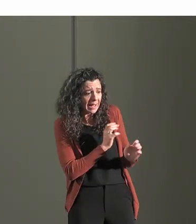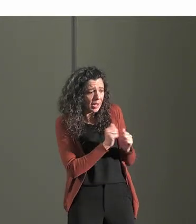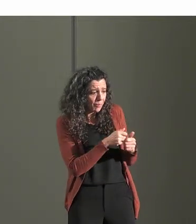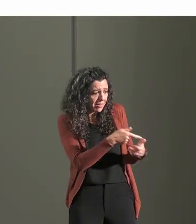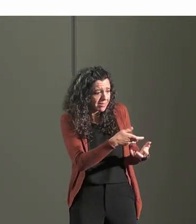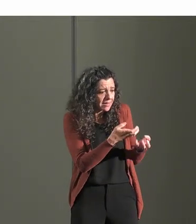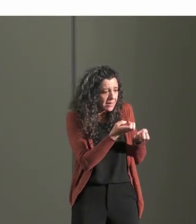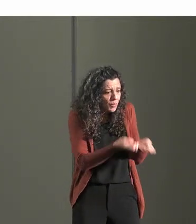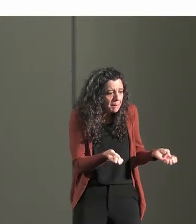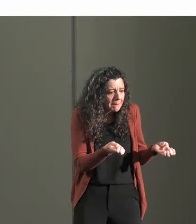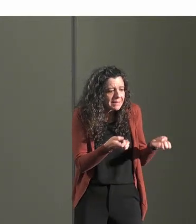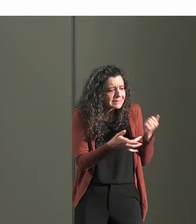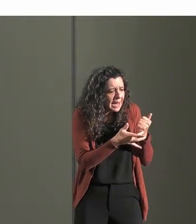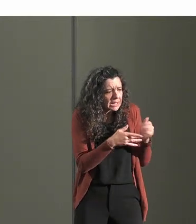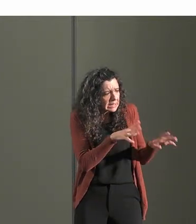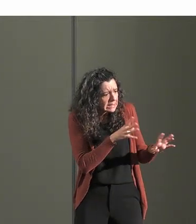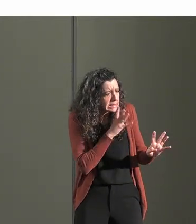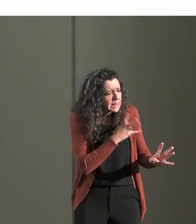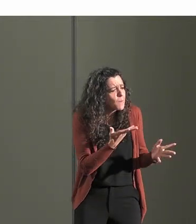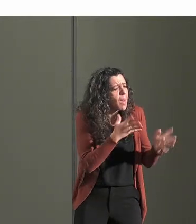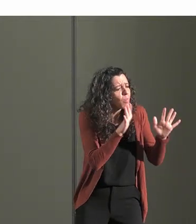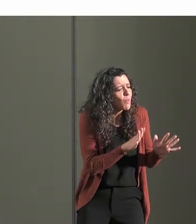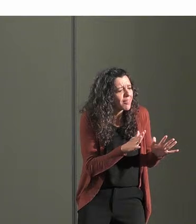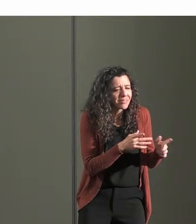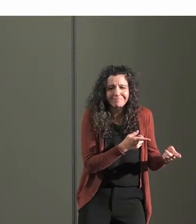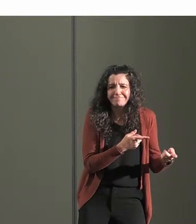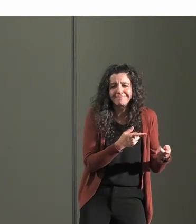weather. A lot of mobile assistance doesn't understand